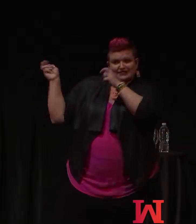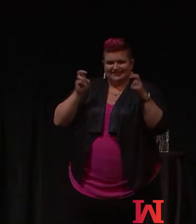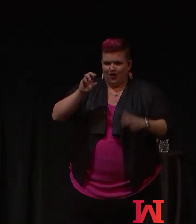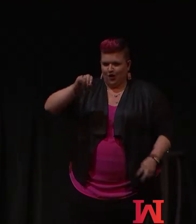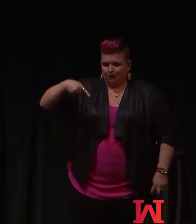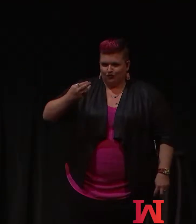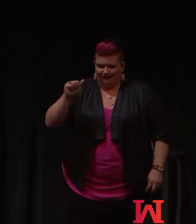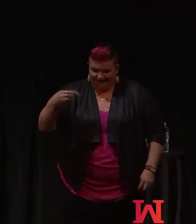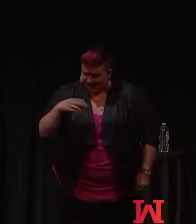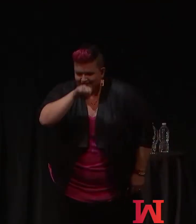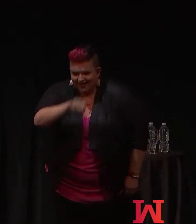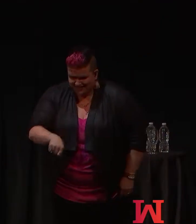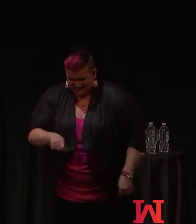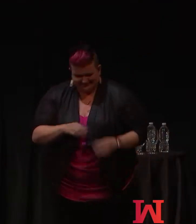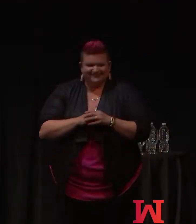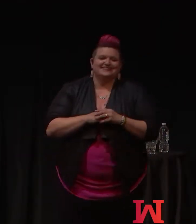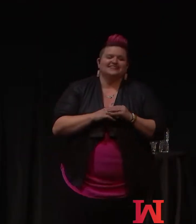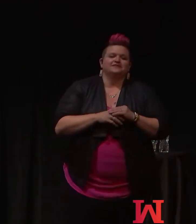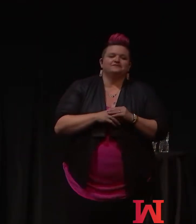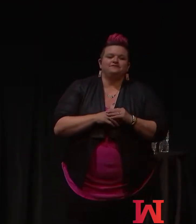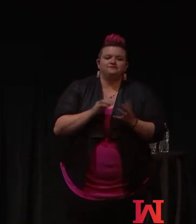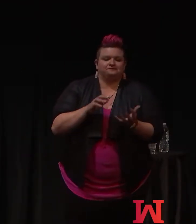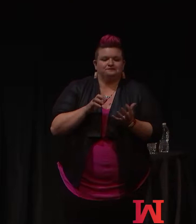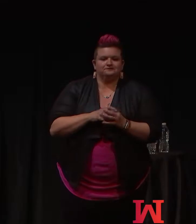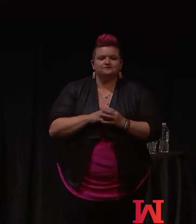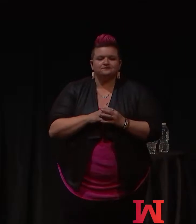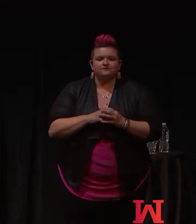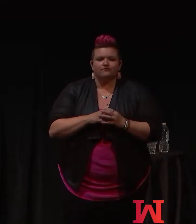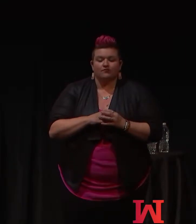which I enjoy doing is "that the work of